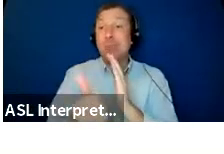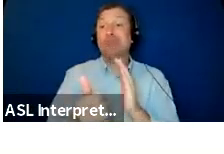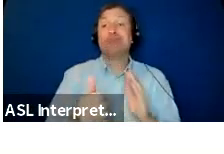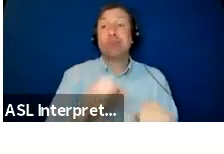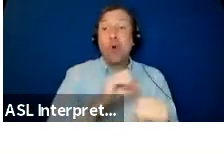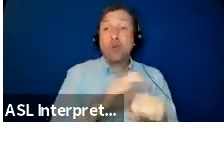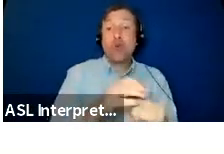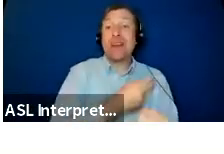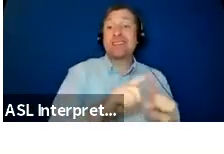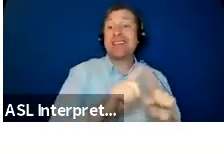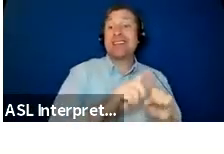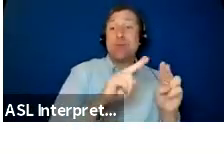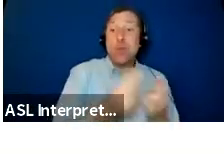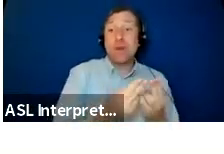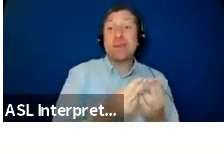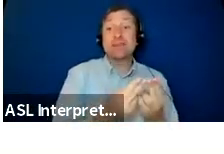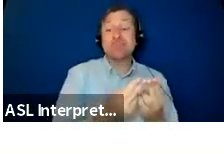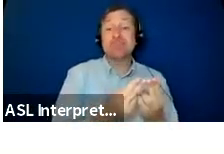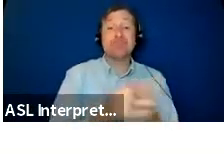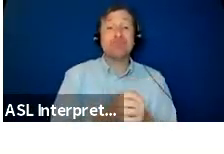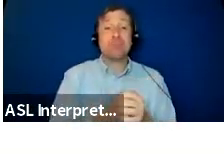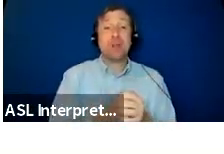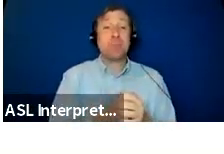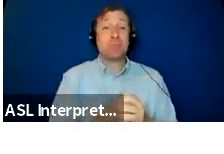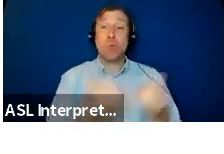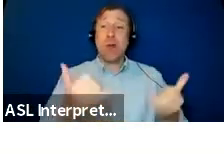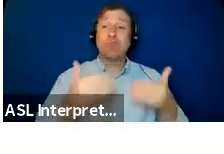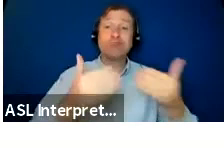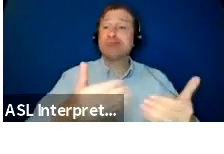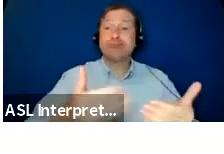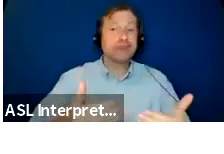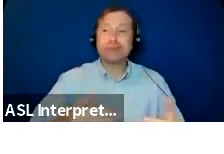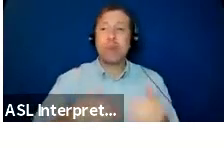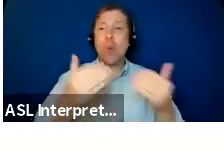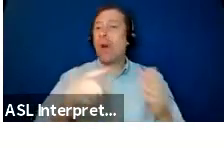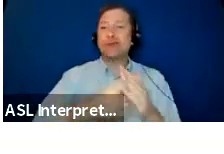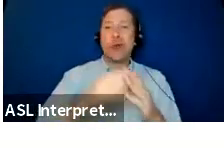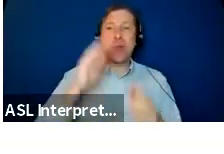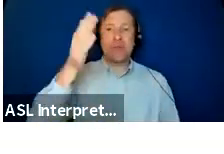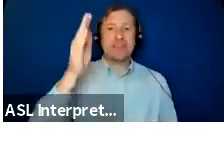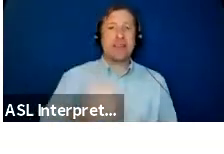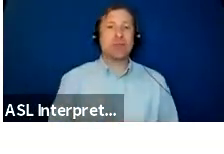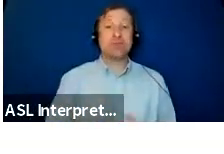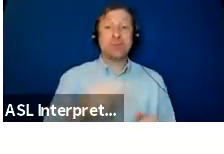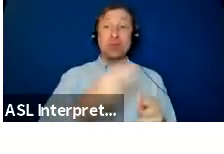that have been part of this process. So without further ado, I'm just going to launch into the presentation. As you can see, it's called "Return to Work: